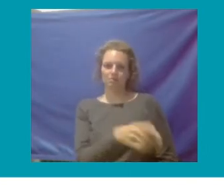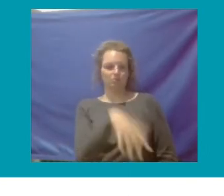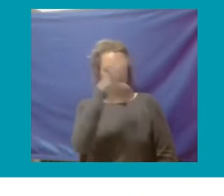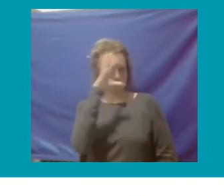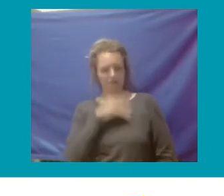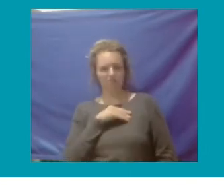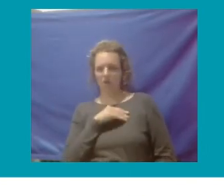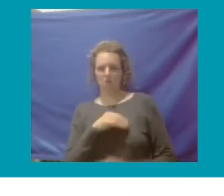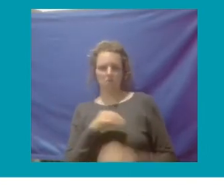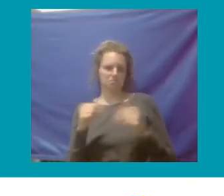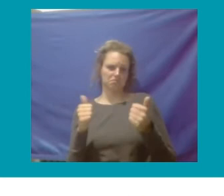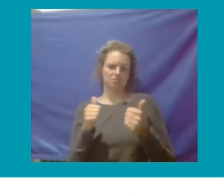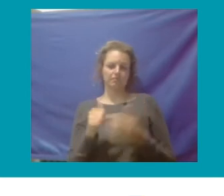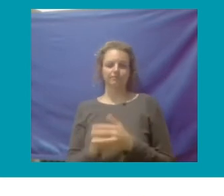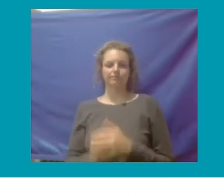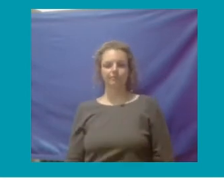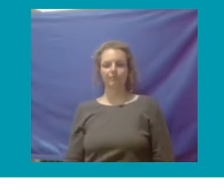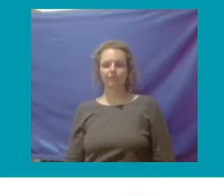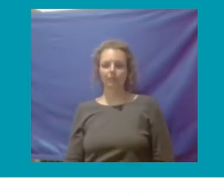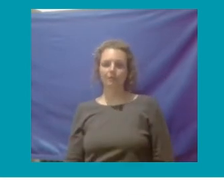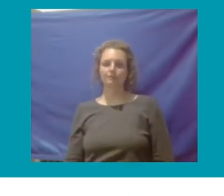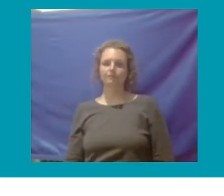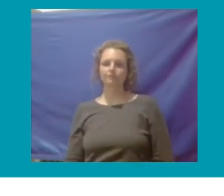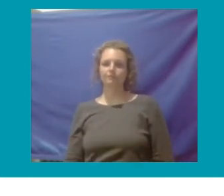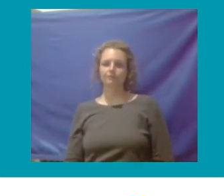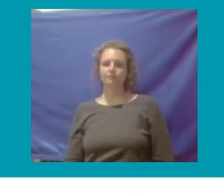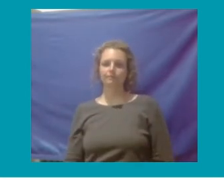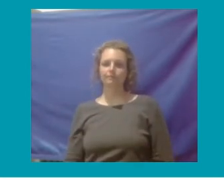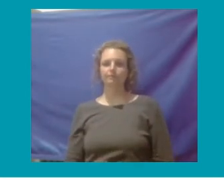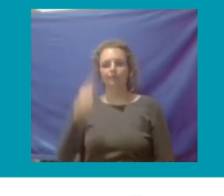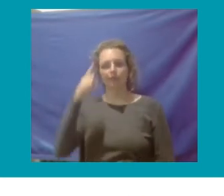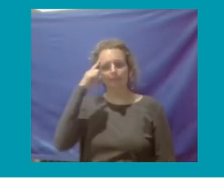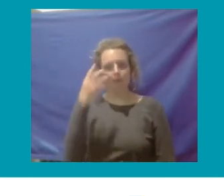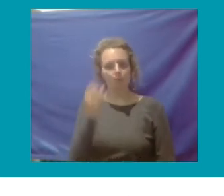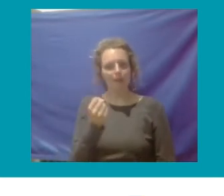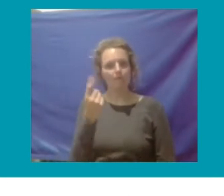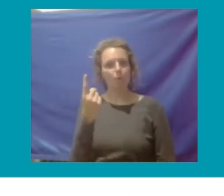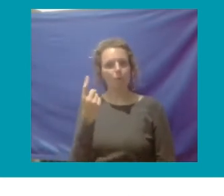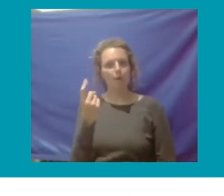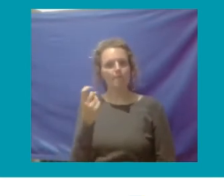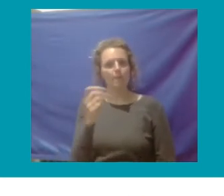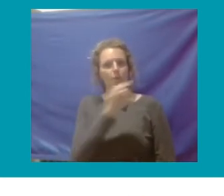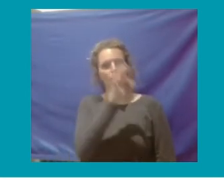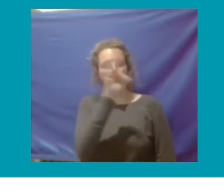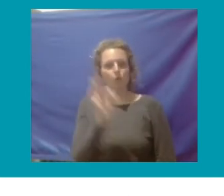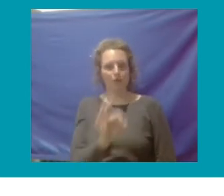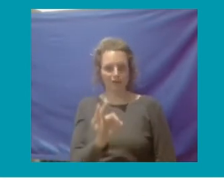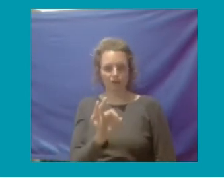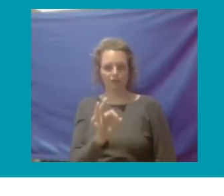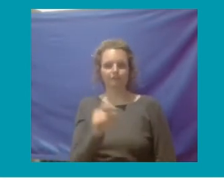Fab, and I think we got one more so a gap we are finding in our local area is supported.